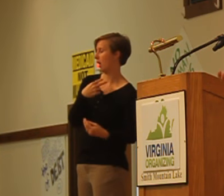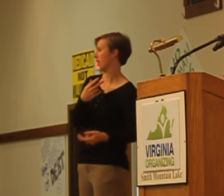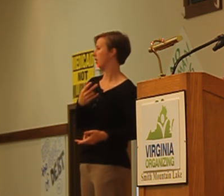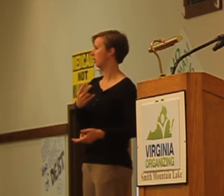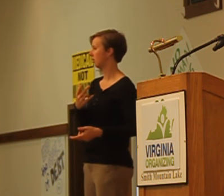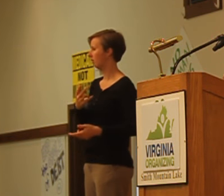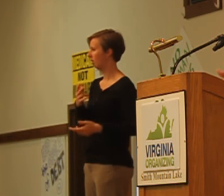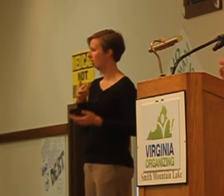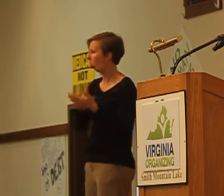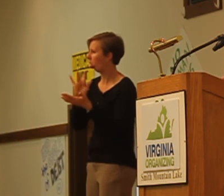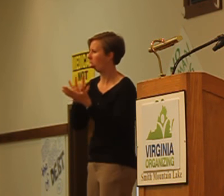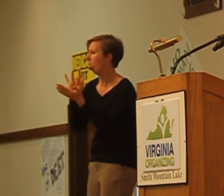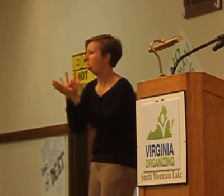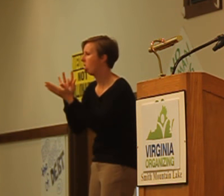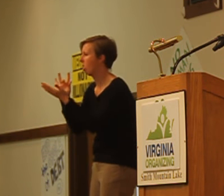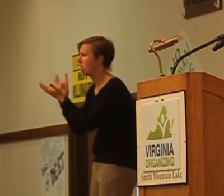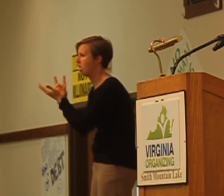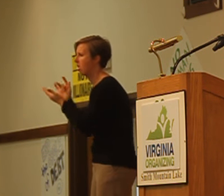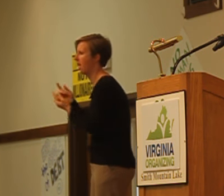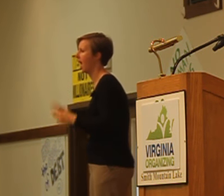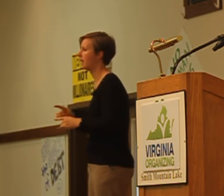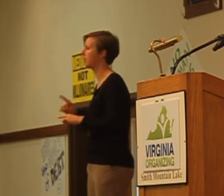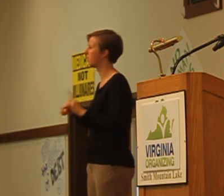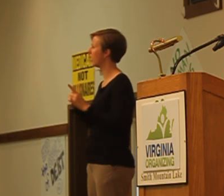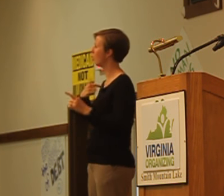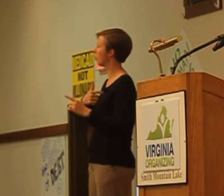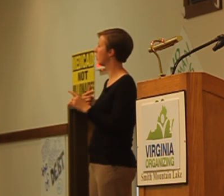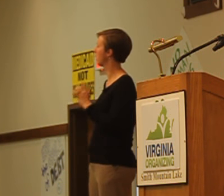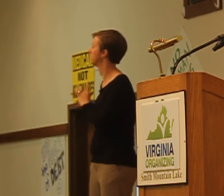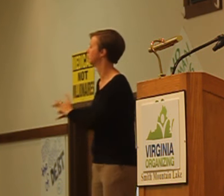to go about trying to build power for ourselves and with other through civic engagement.